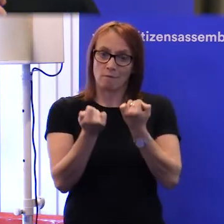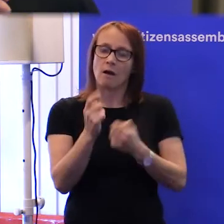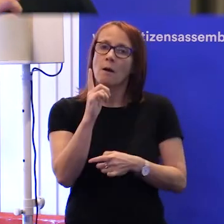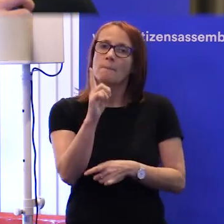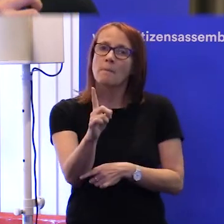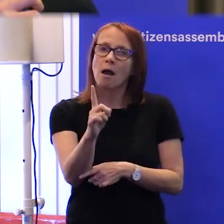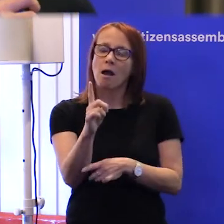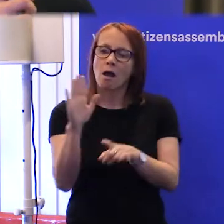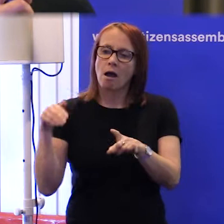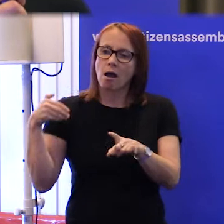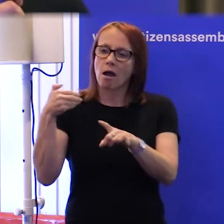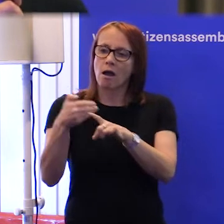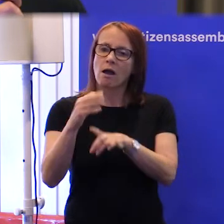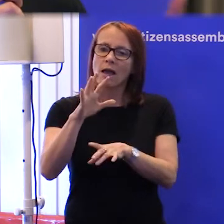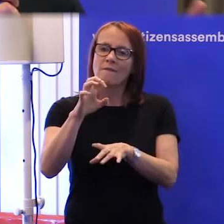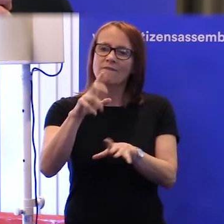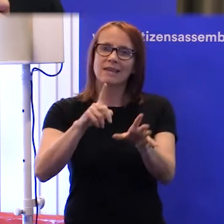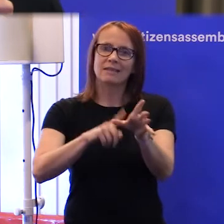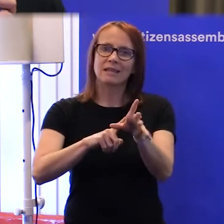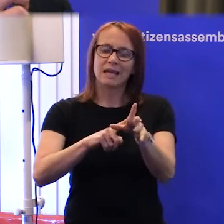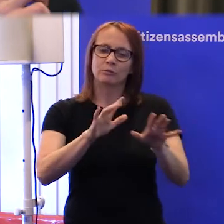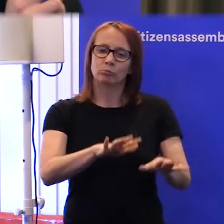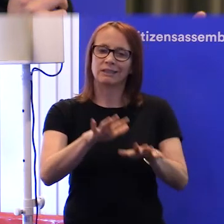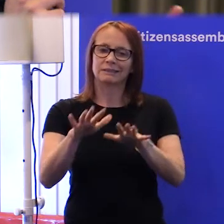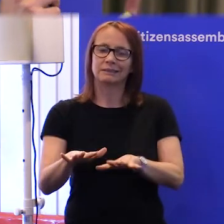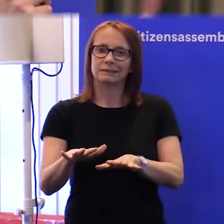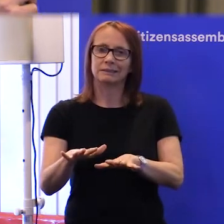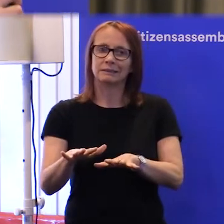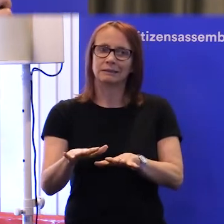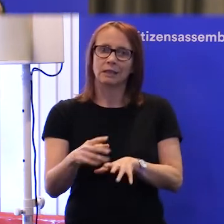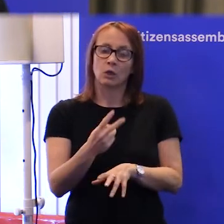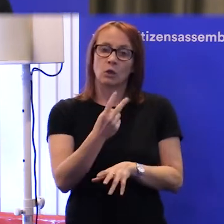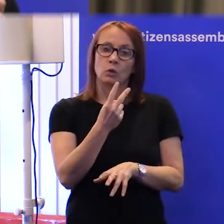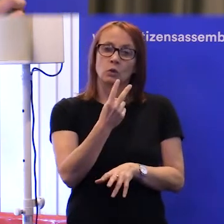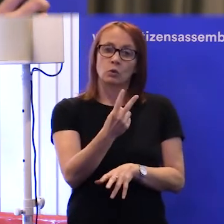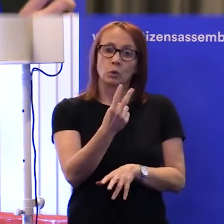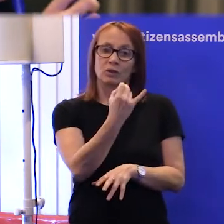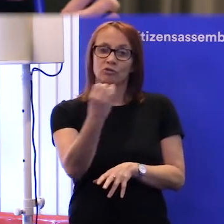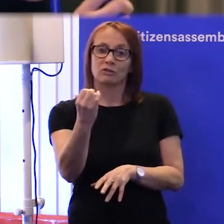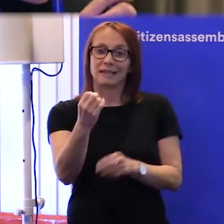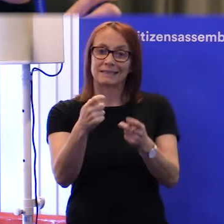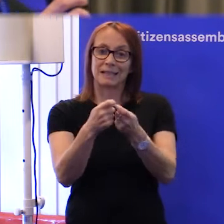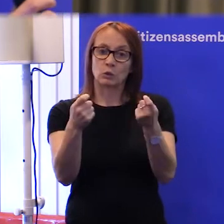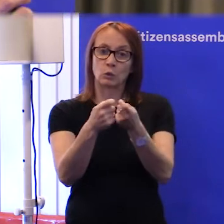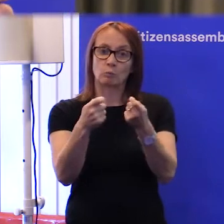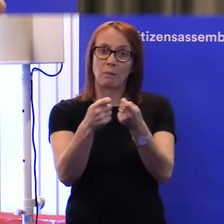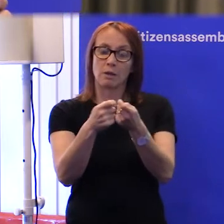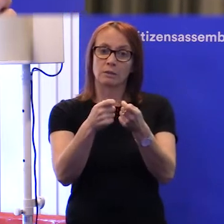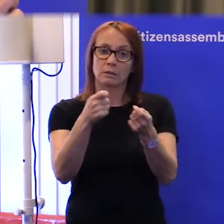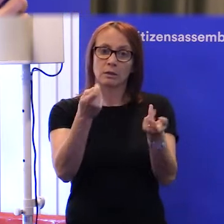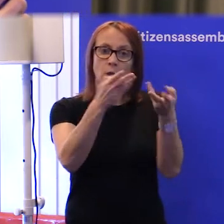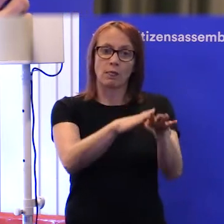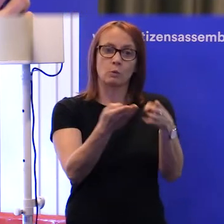in the last 15 years in Britain alone there is 260 newspapers have closed 260